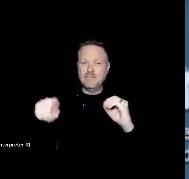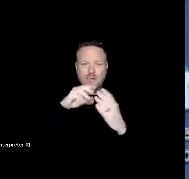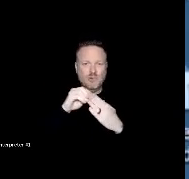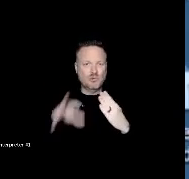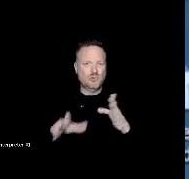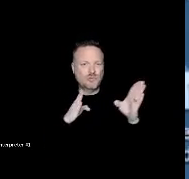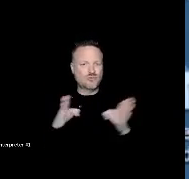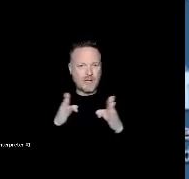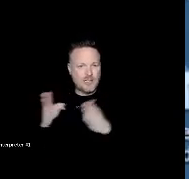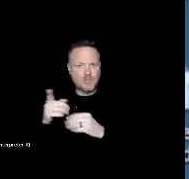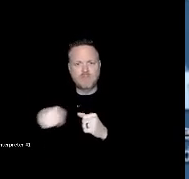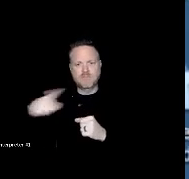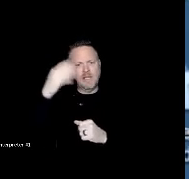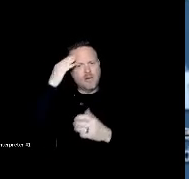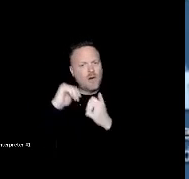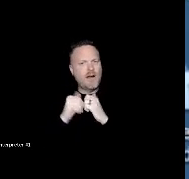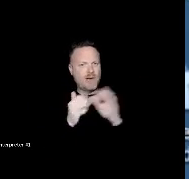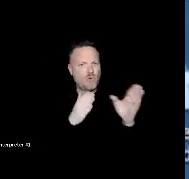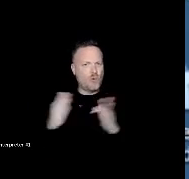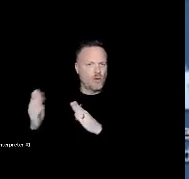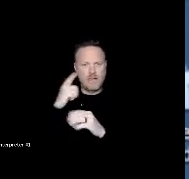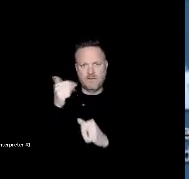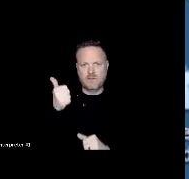so they know how to organize themselves. Next slide.